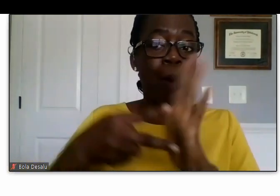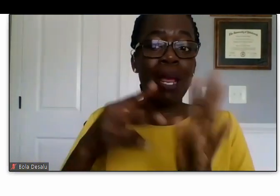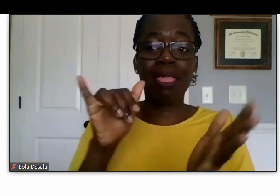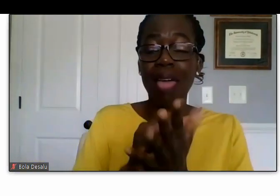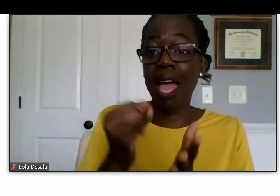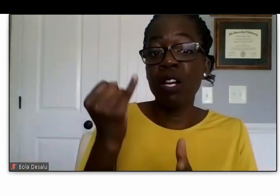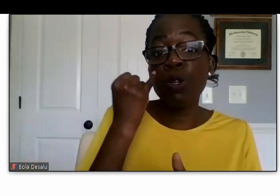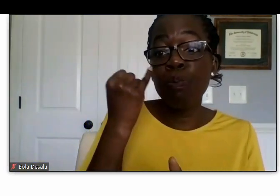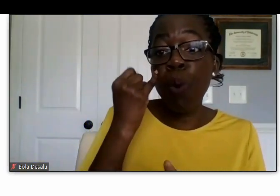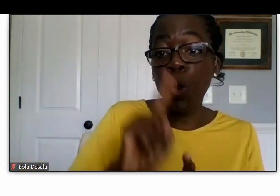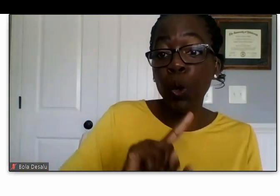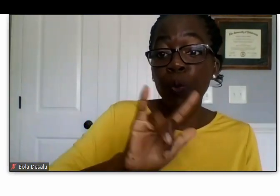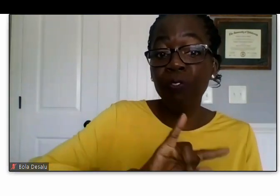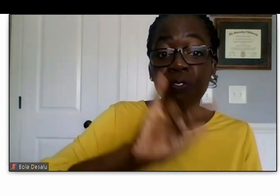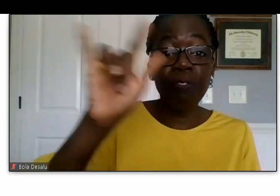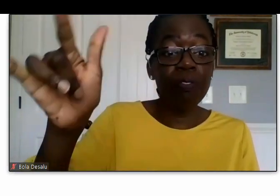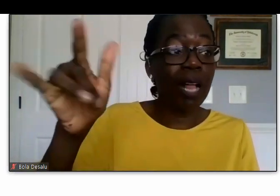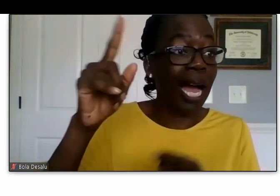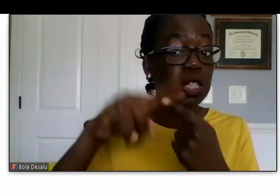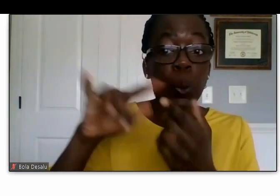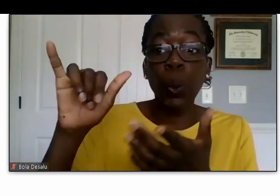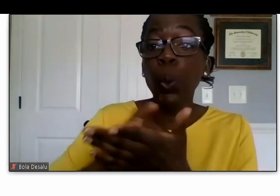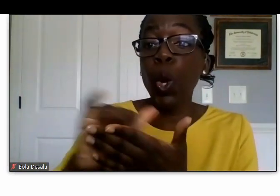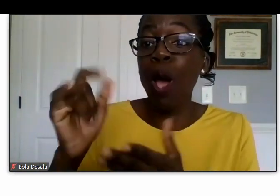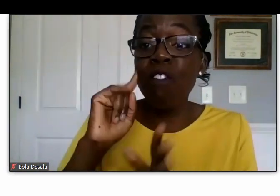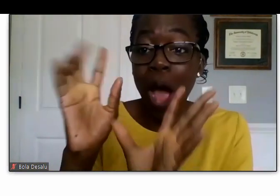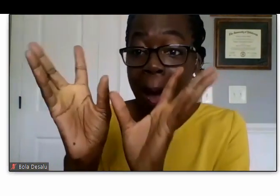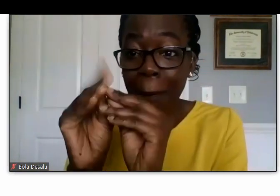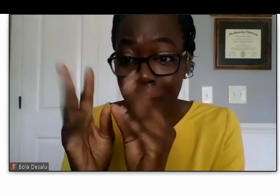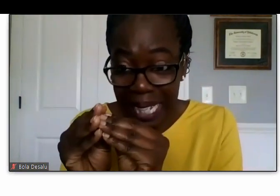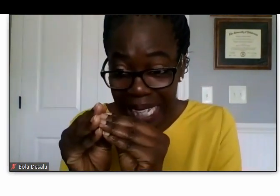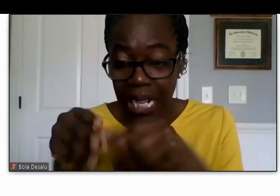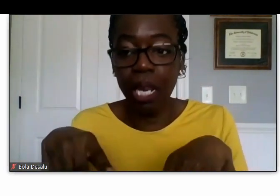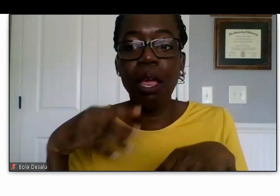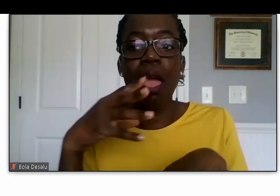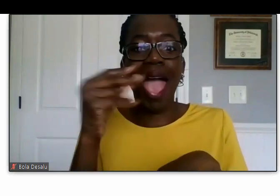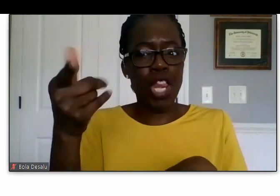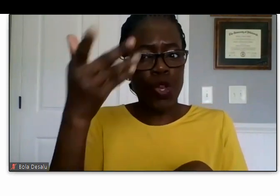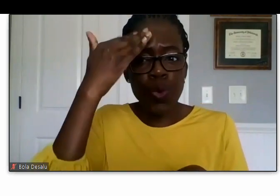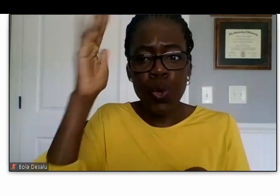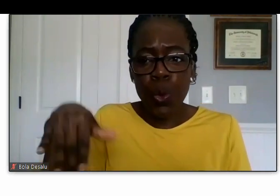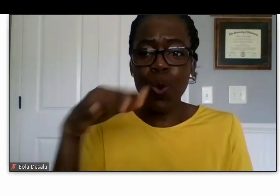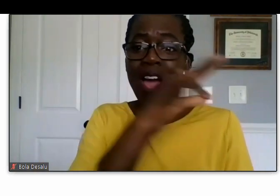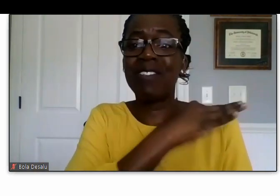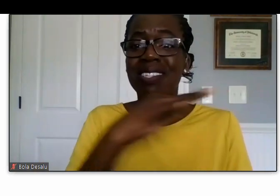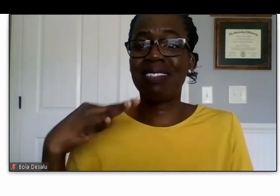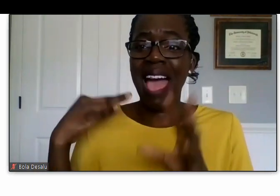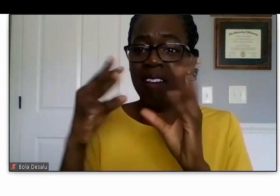So what that means is if you're flying to New York for a meeting and you know